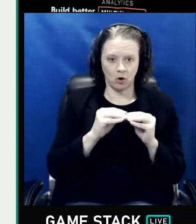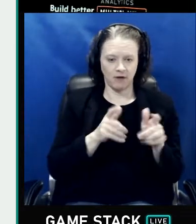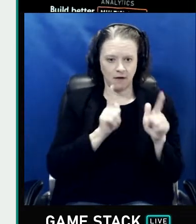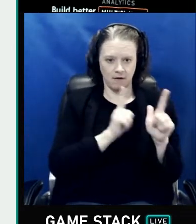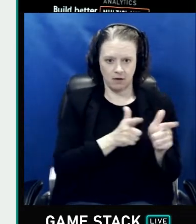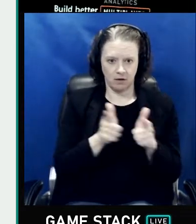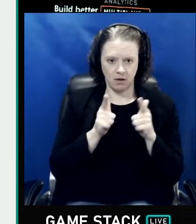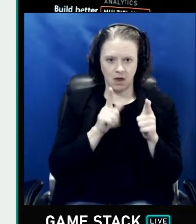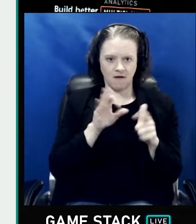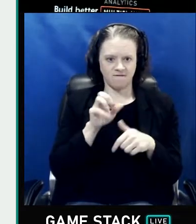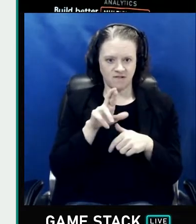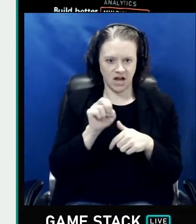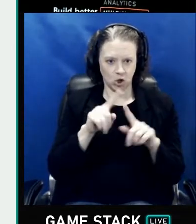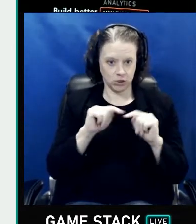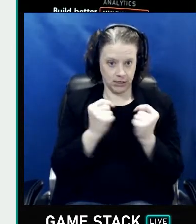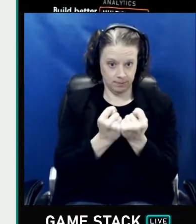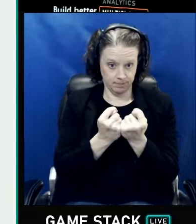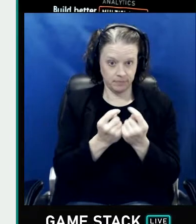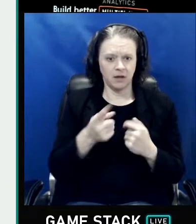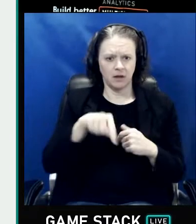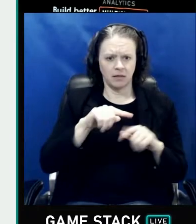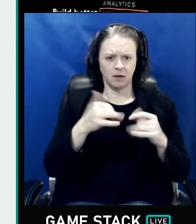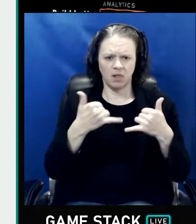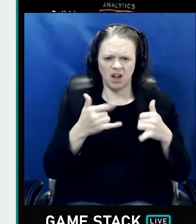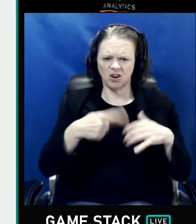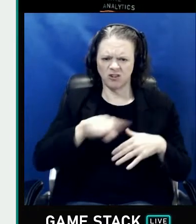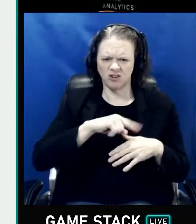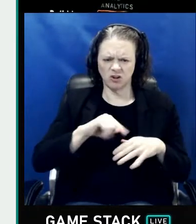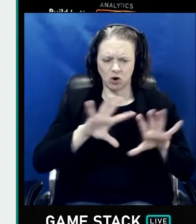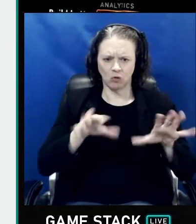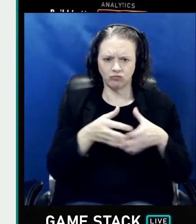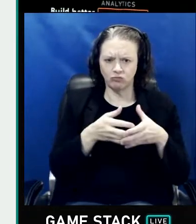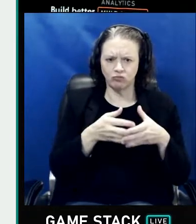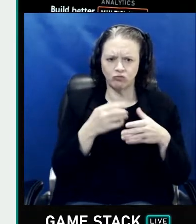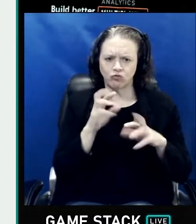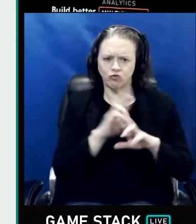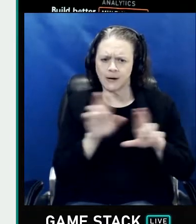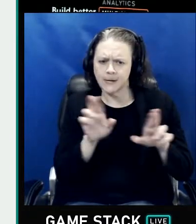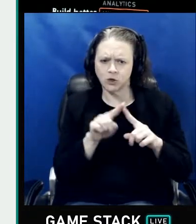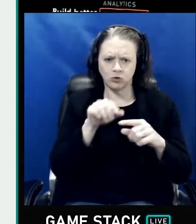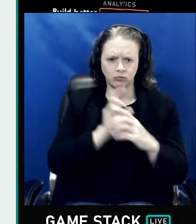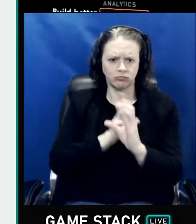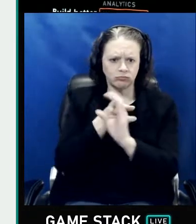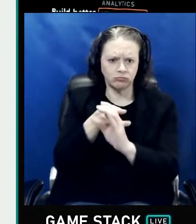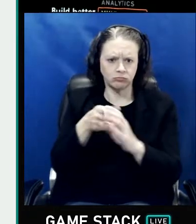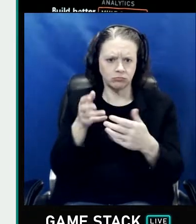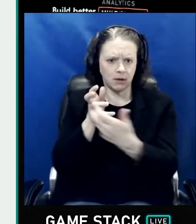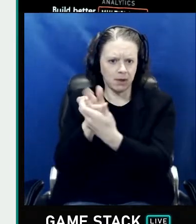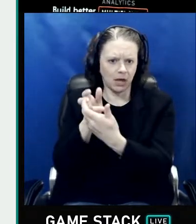the players are already in a session and looking for a match to get into. This is the pre-game setup where people are trying